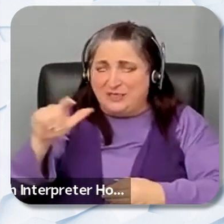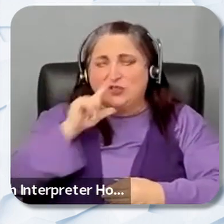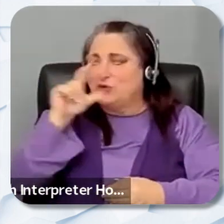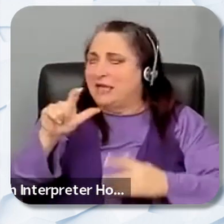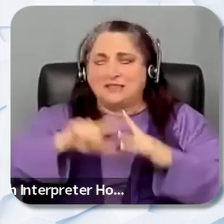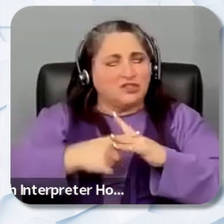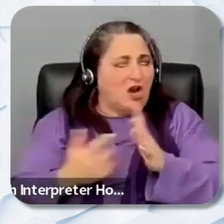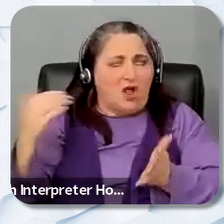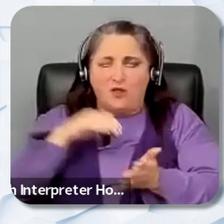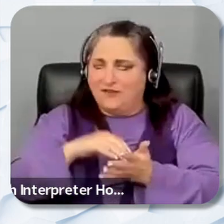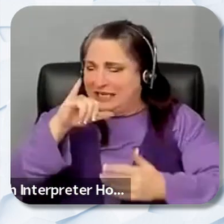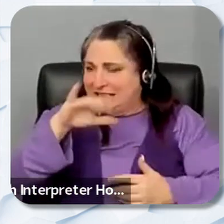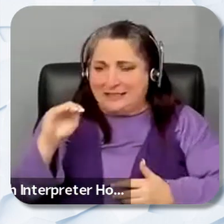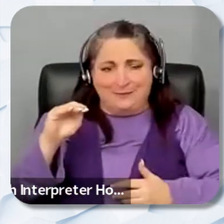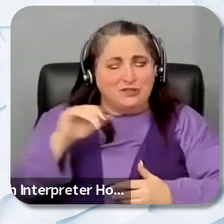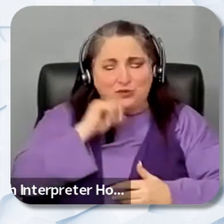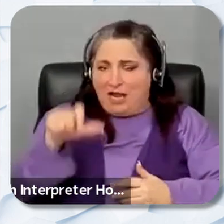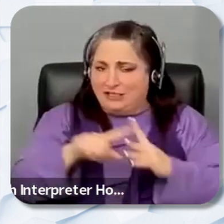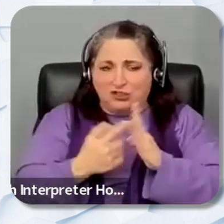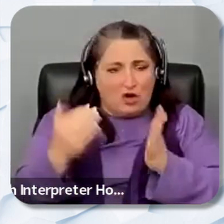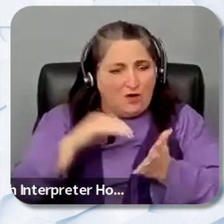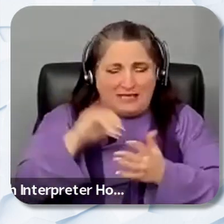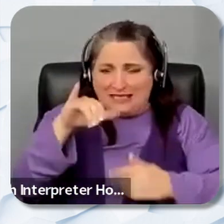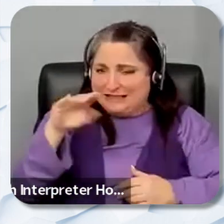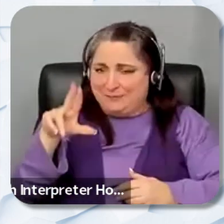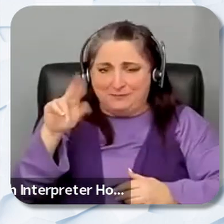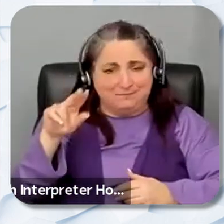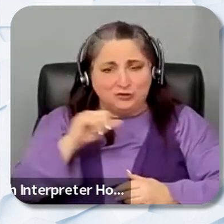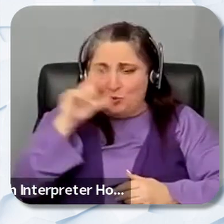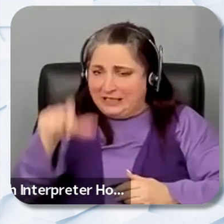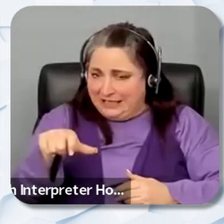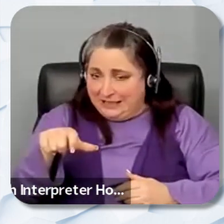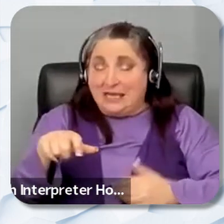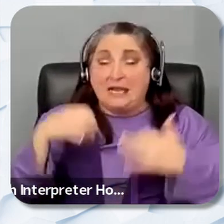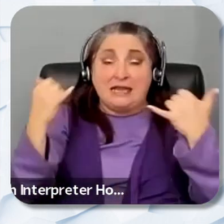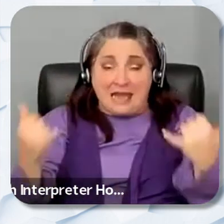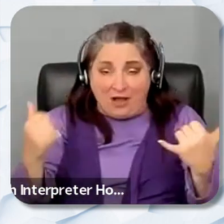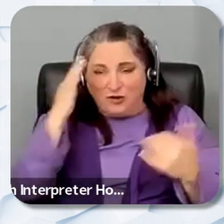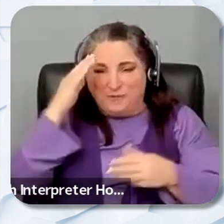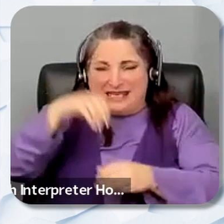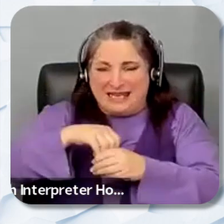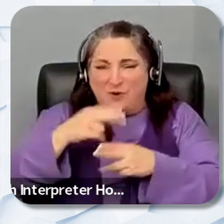correct. You do not need to start a CIM. You will be now into what we would know as Step